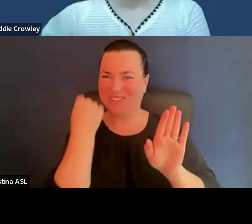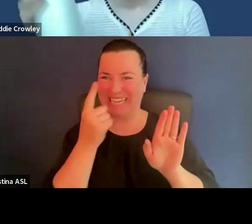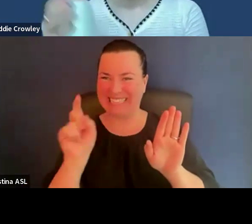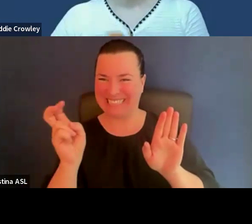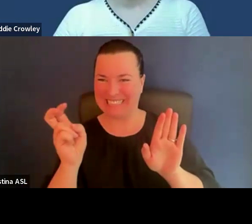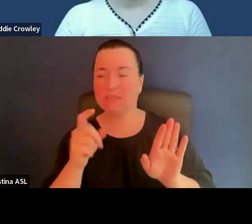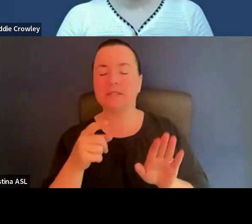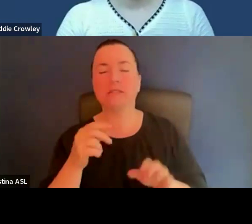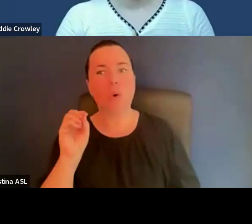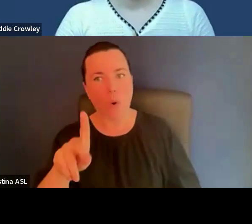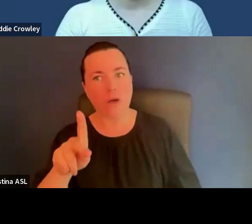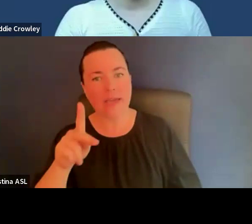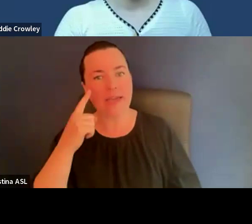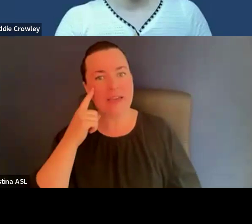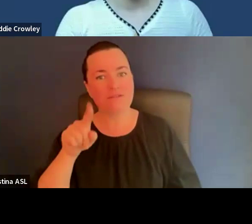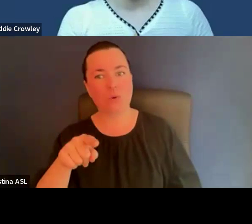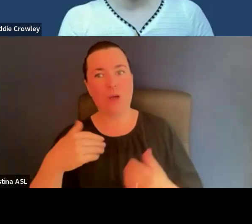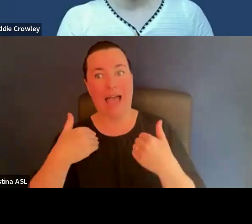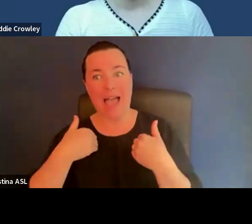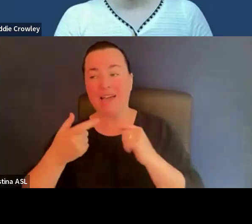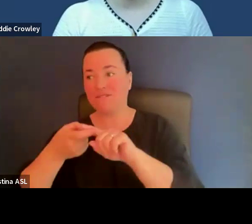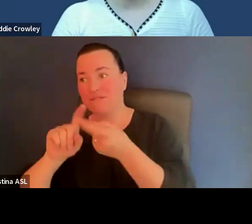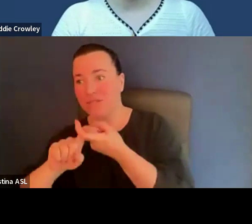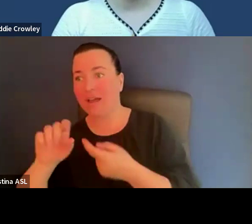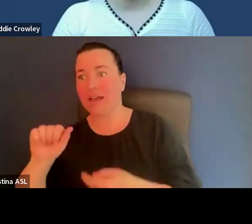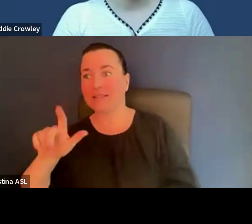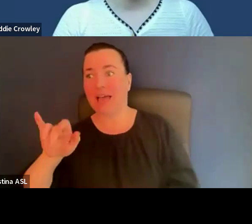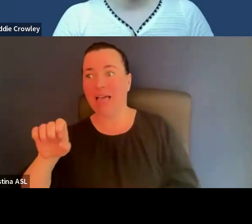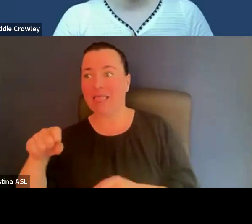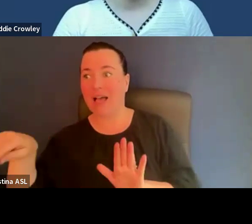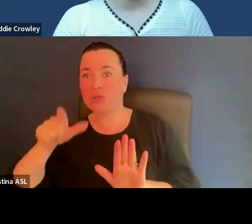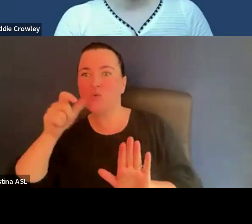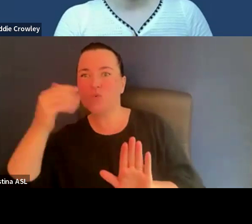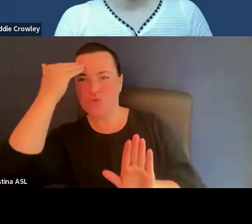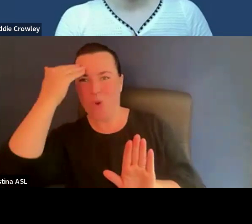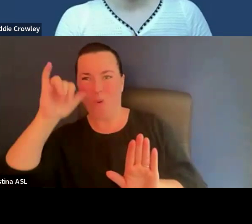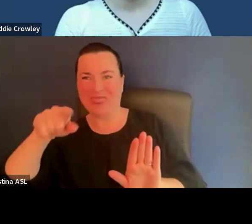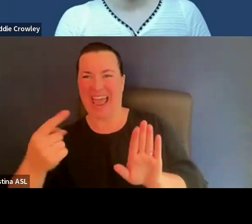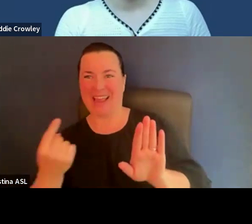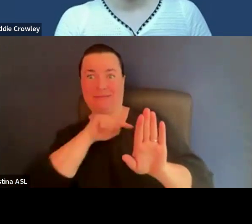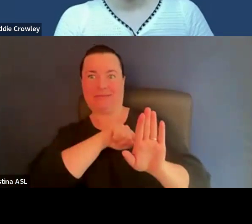friends and allies that know you intimately, that will, when they see you on the floor saying,